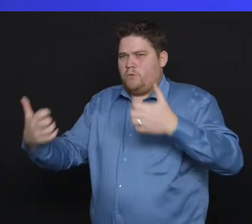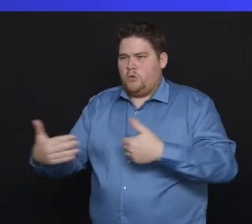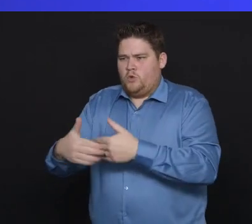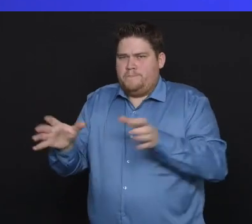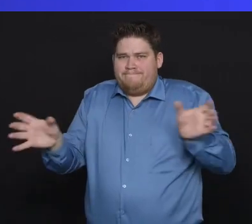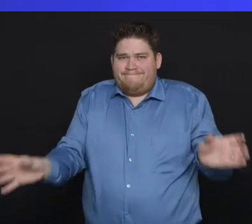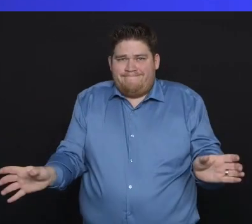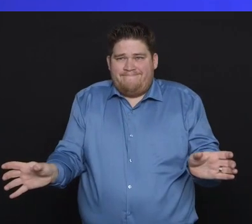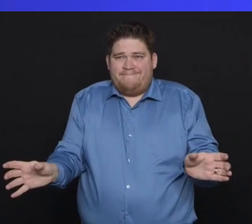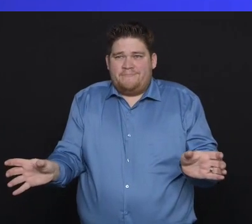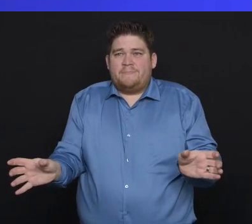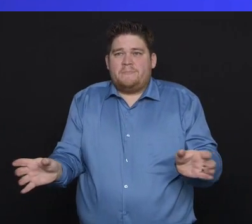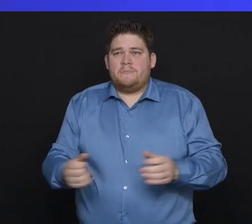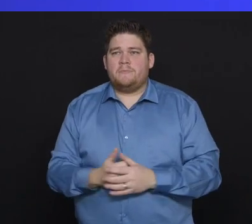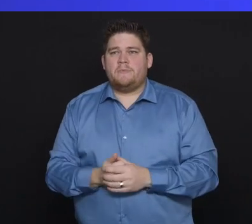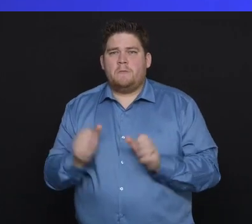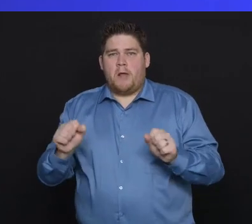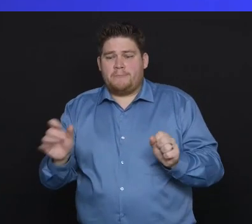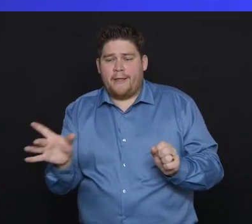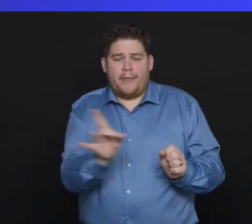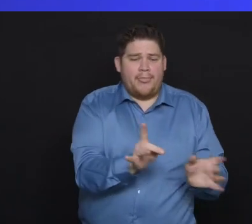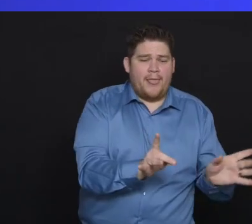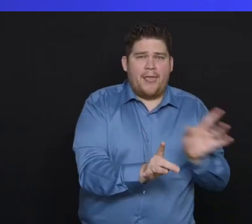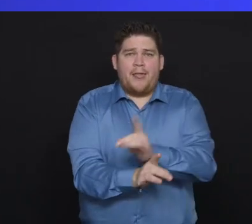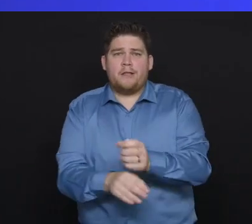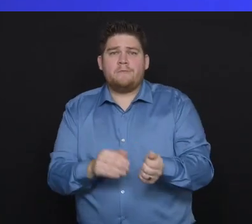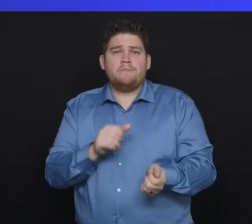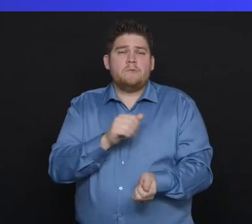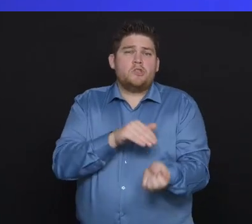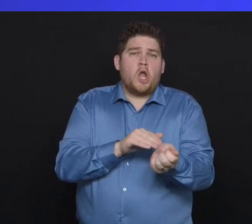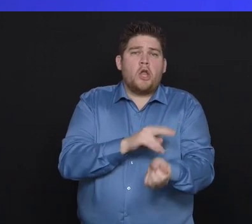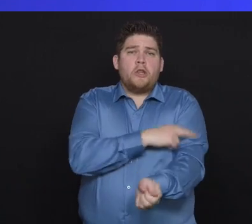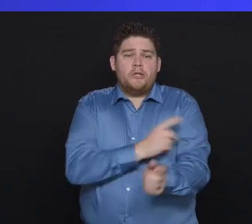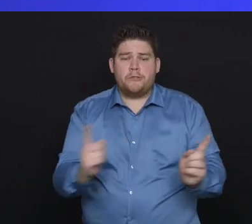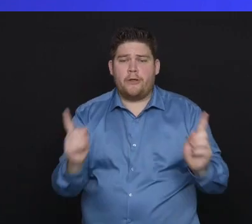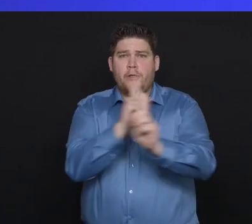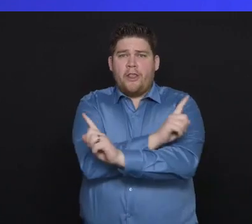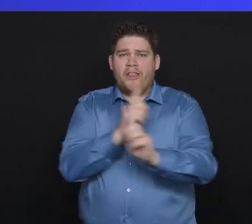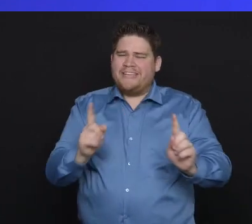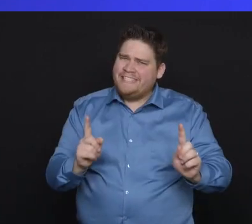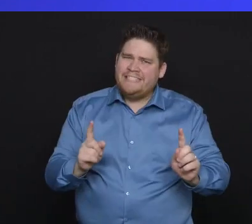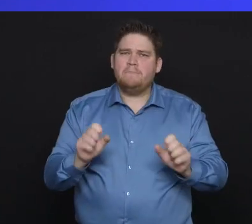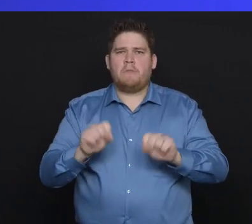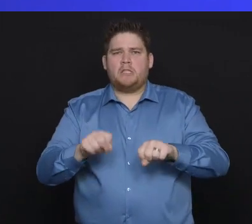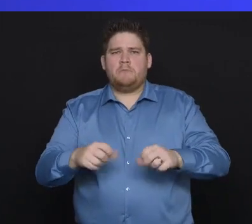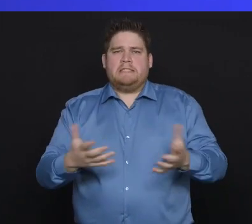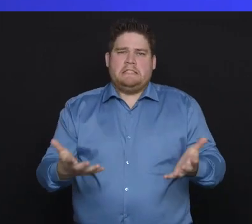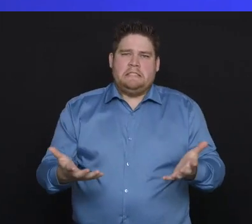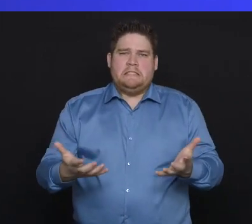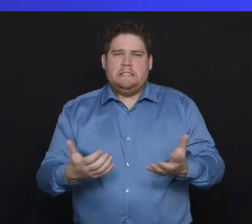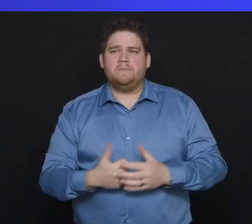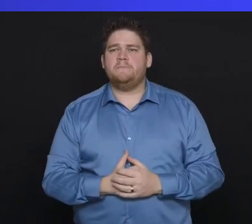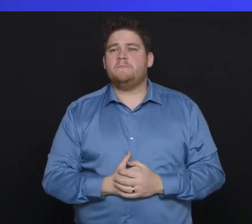sprinkled throughout the hospital because that's riskier. That means there is a probability that transmission could happen in the facility. Hospitals have been working